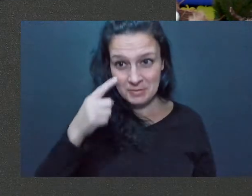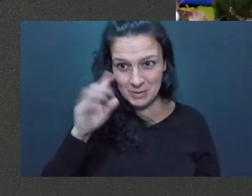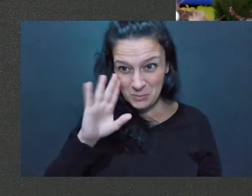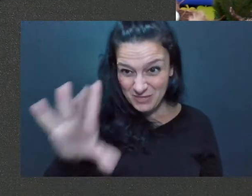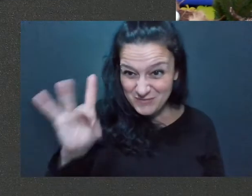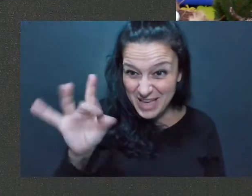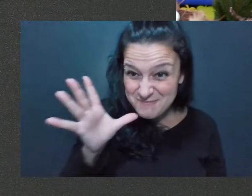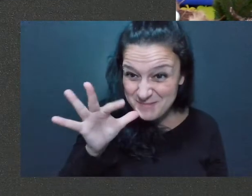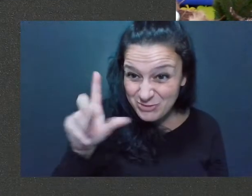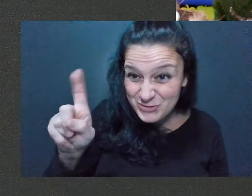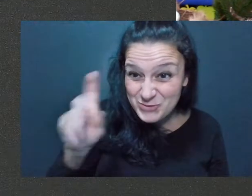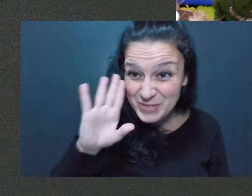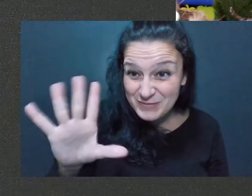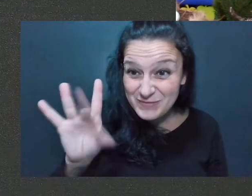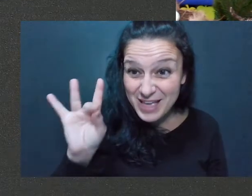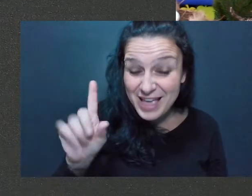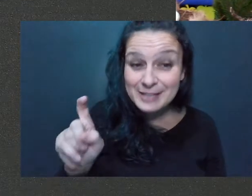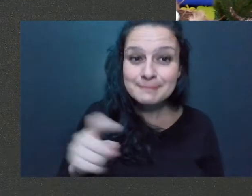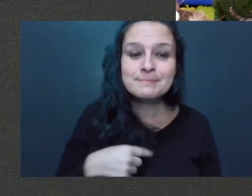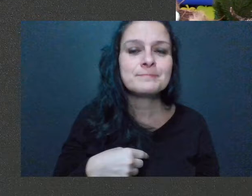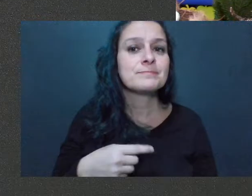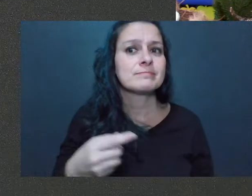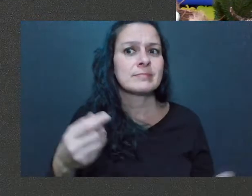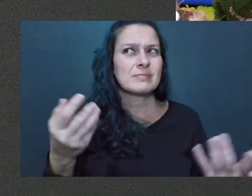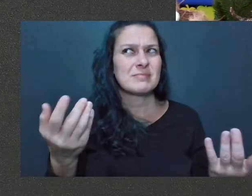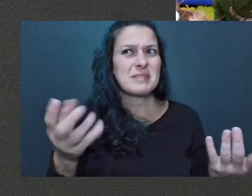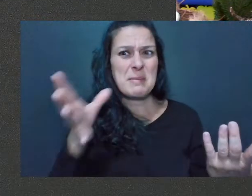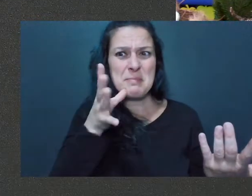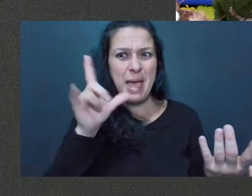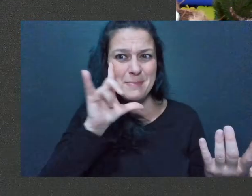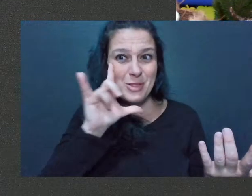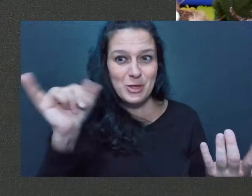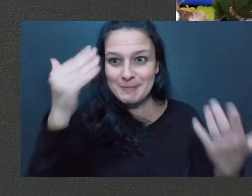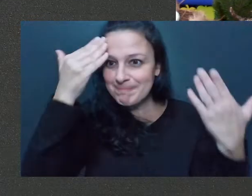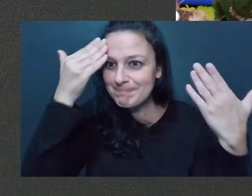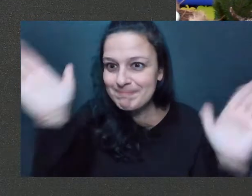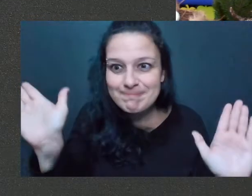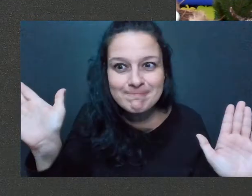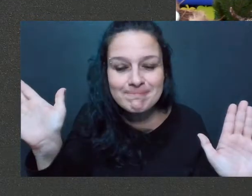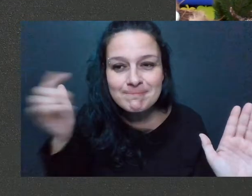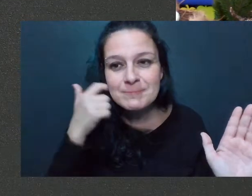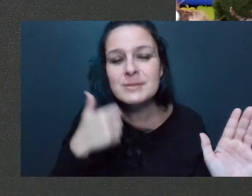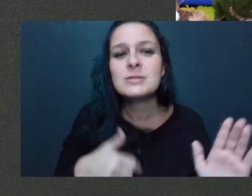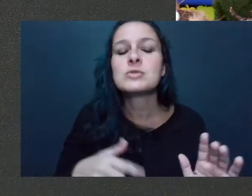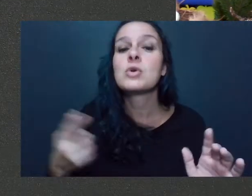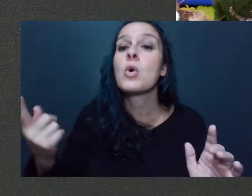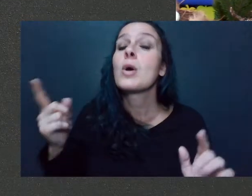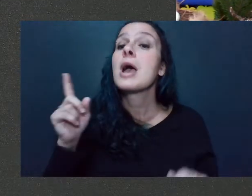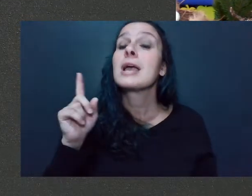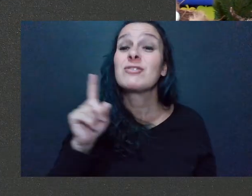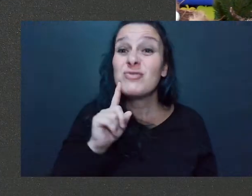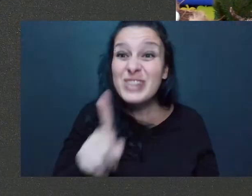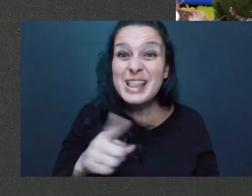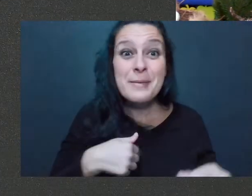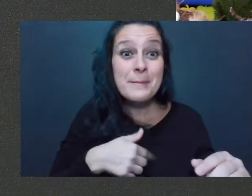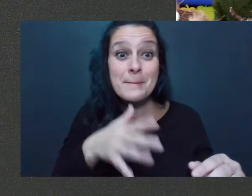You think he's going to find her? He did not know what his mom even looked like. He went right by her.